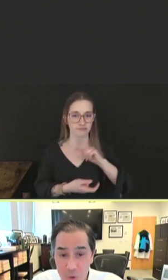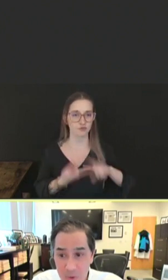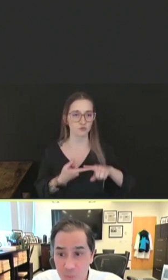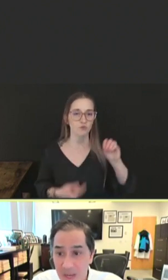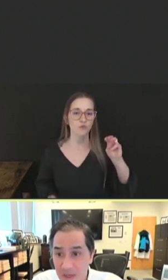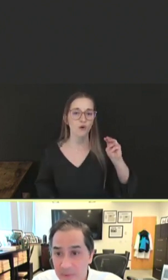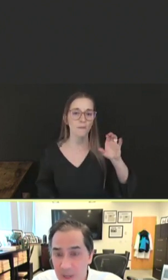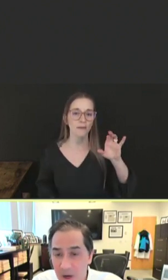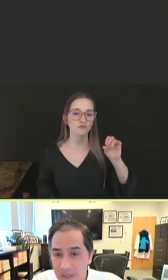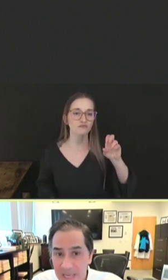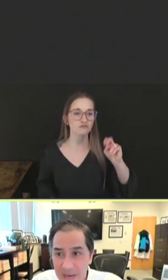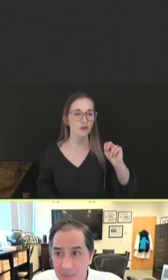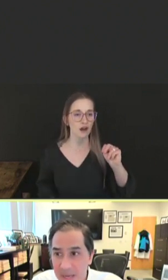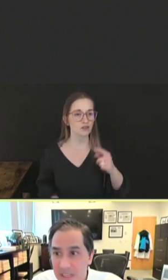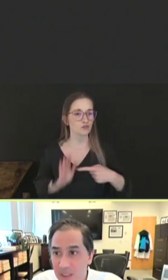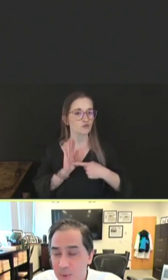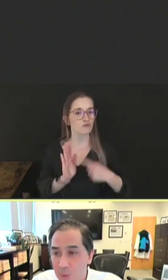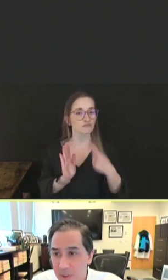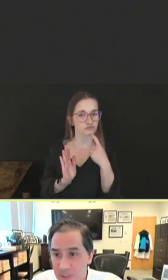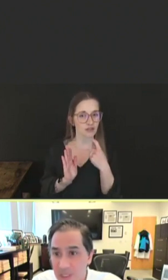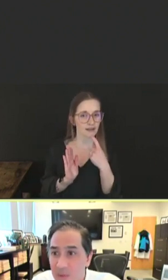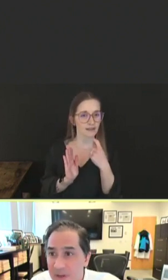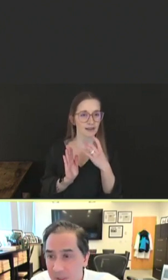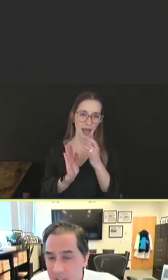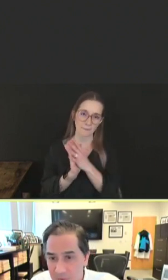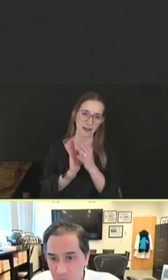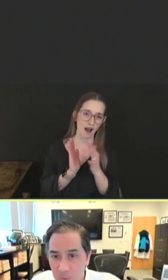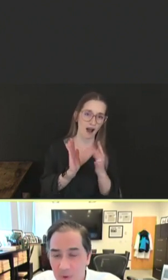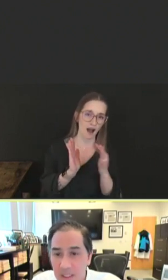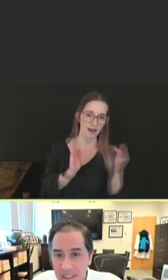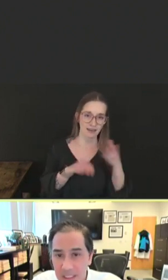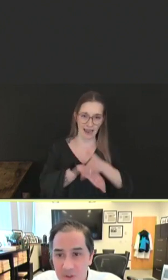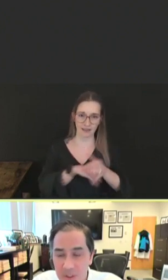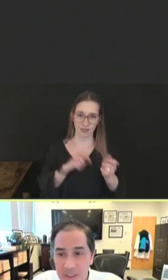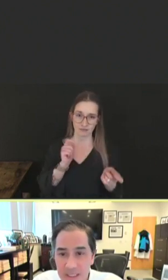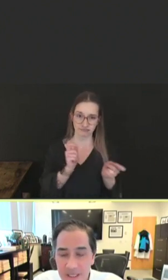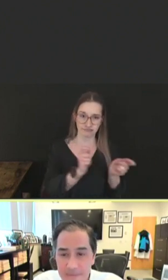are shown in red and beyond, and many subsequent subvariants of the Omicron lineage. Next slide.